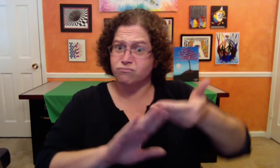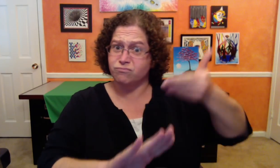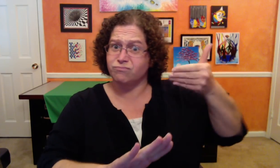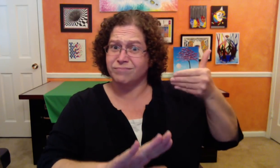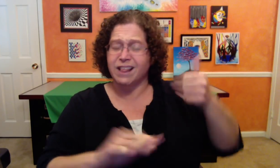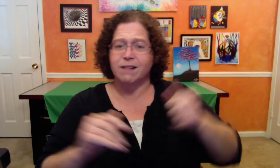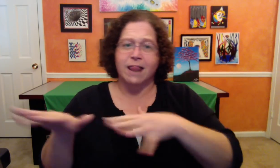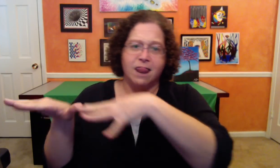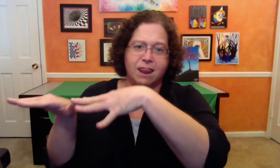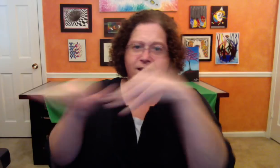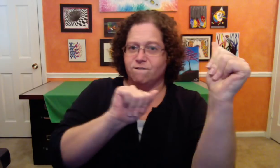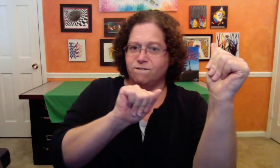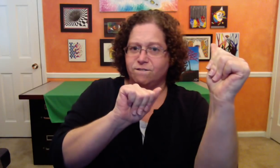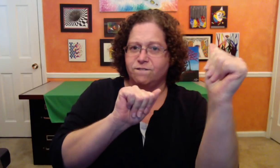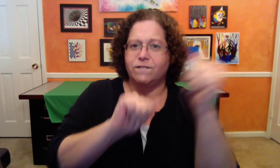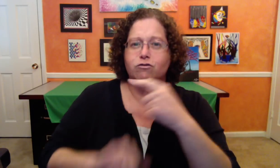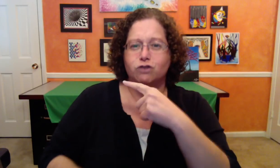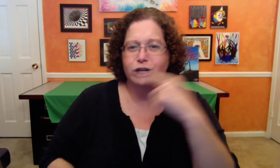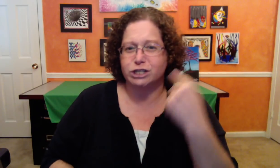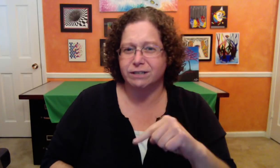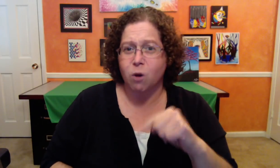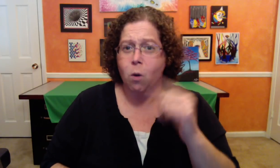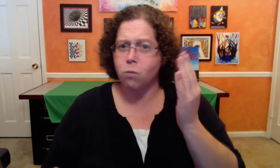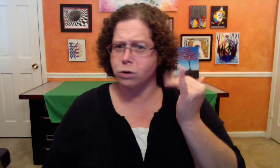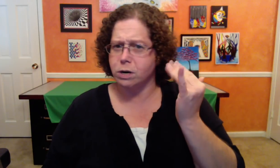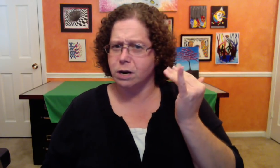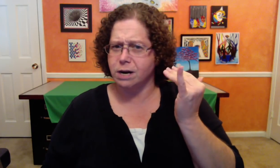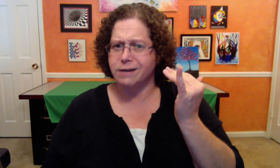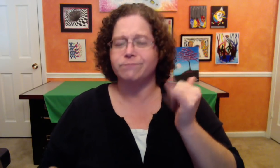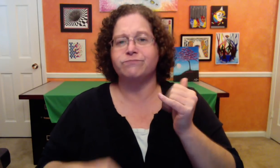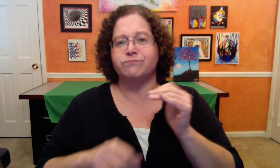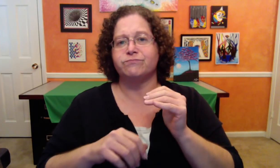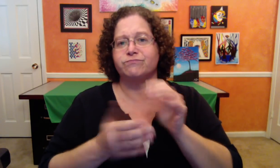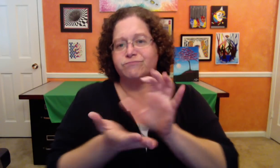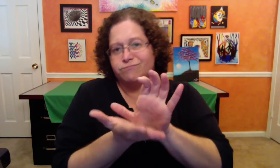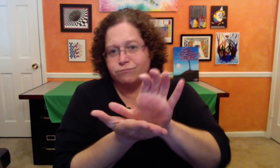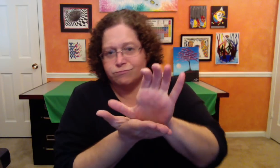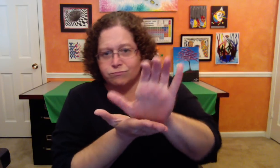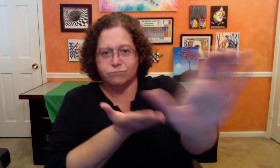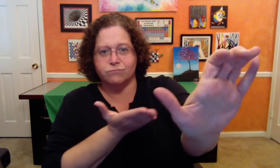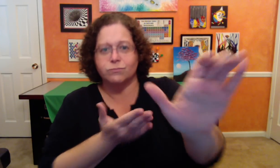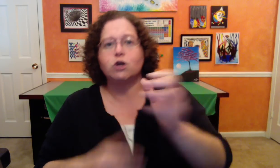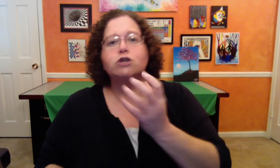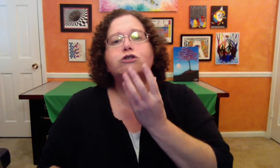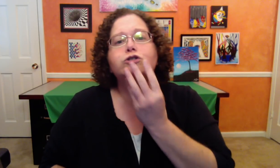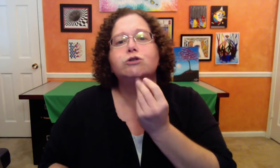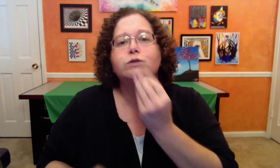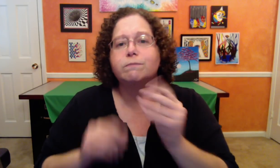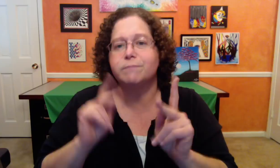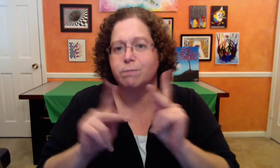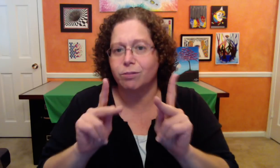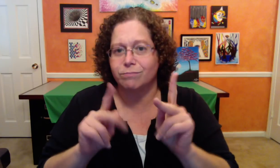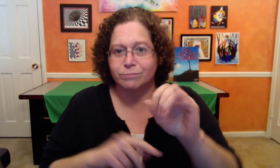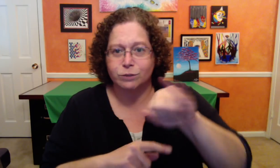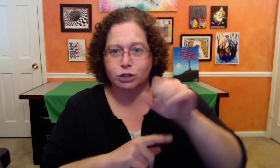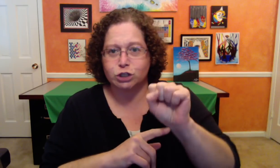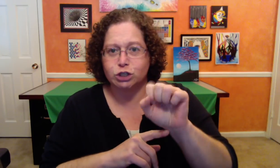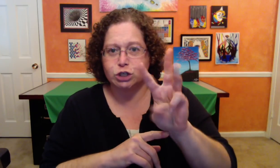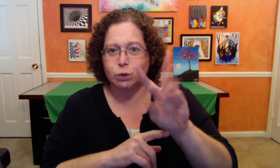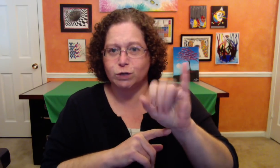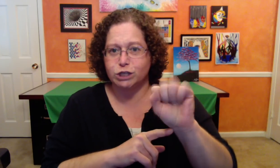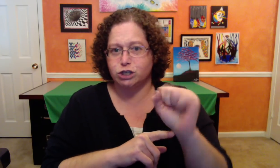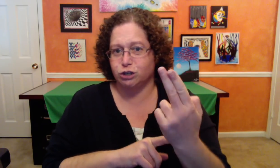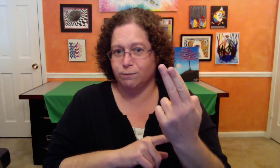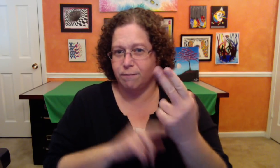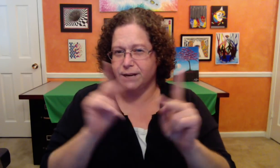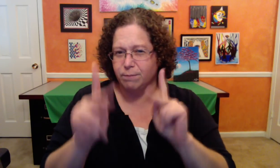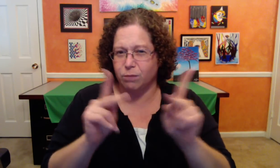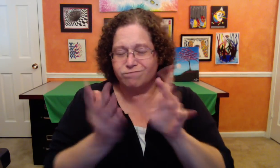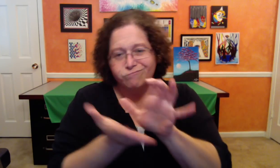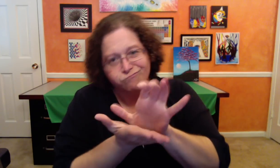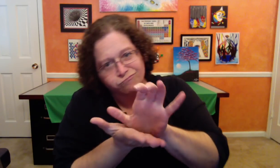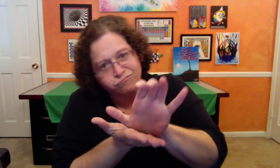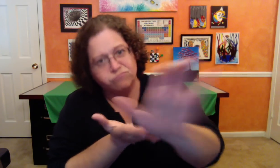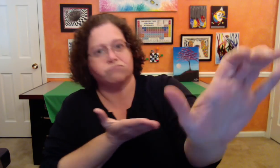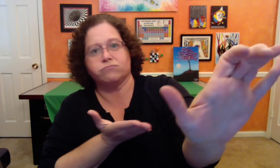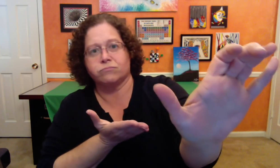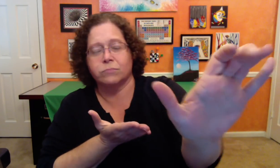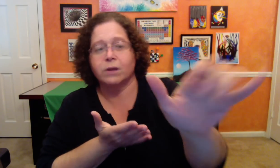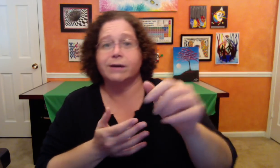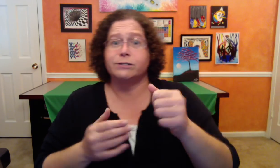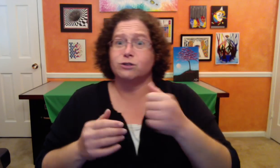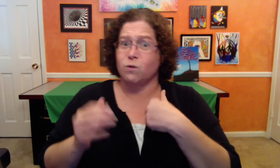They left Russia because of the Pogroms. They were Jewish, and they are pushed out of the country.